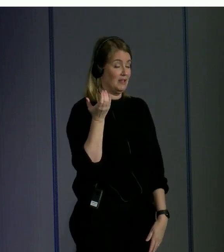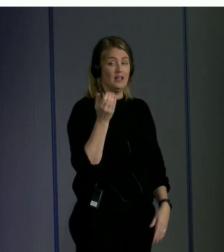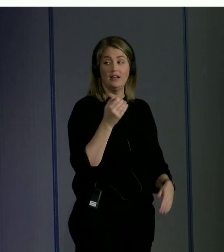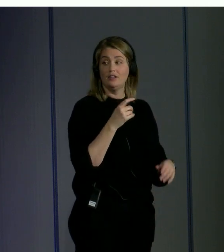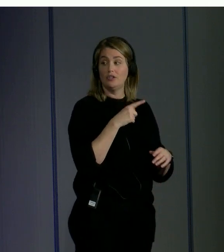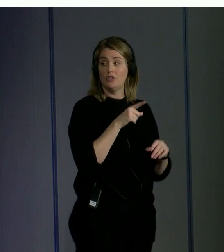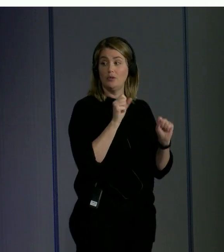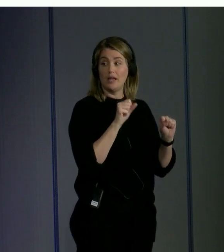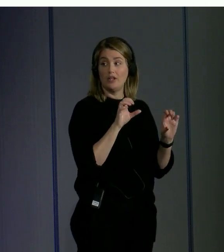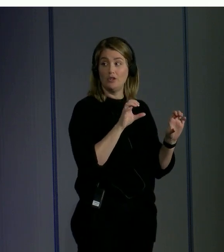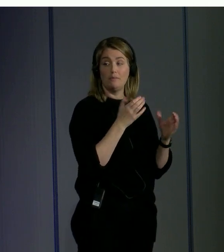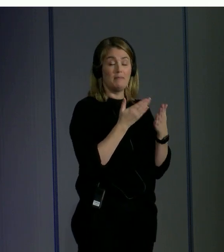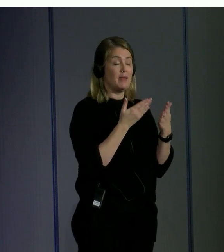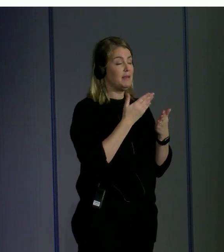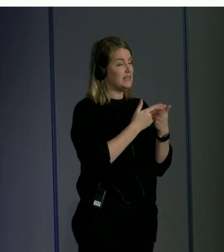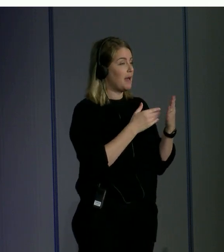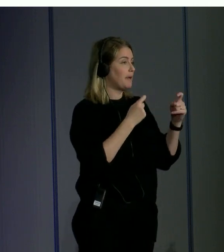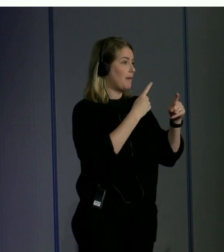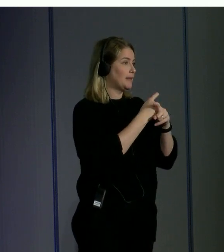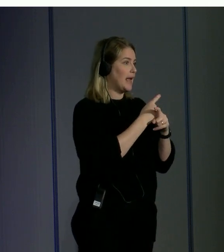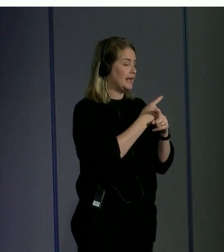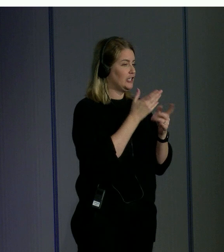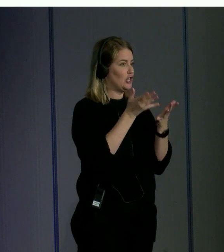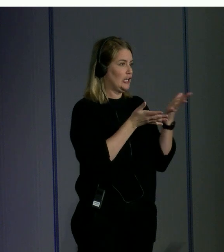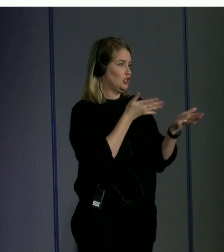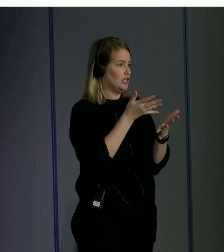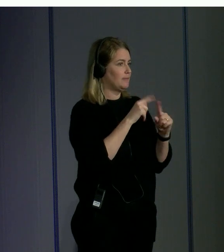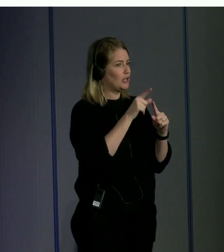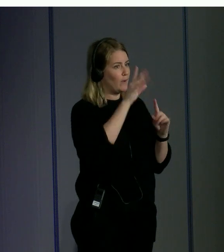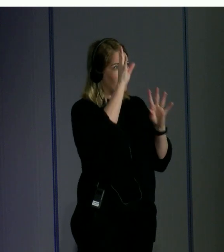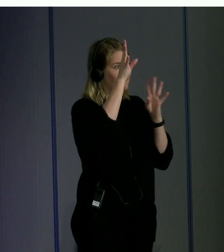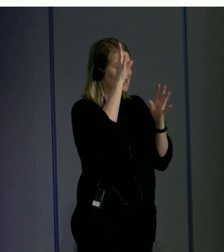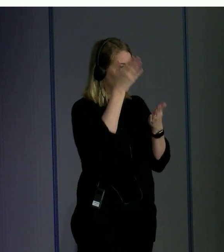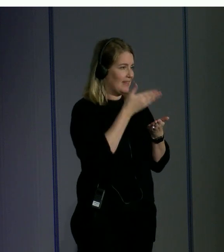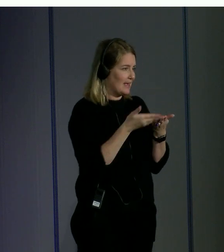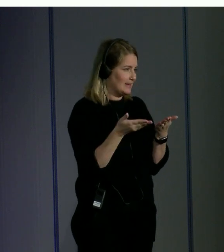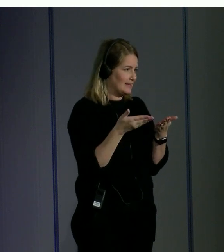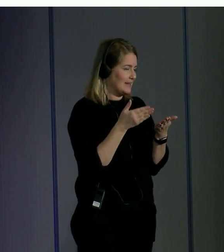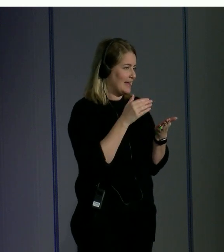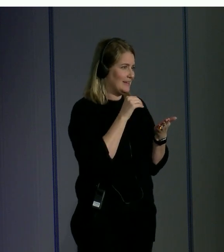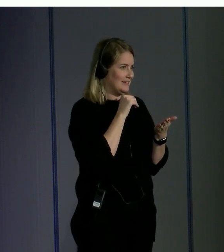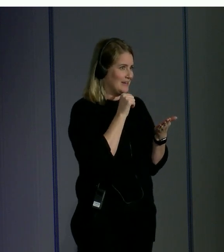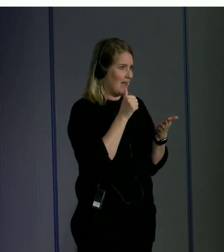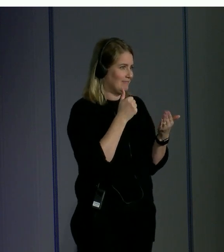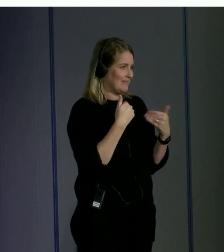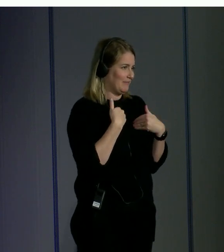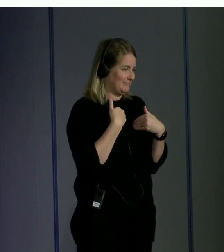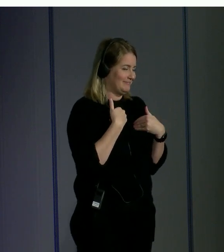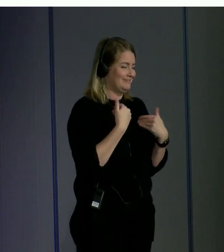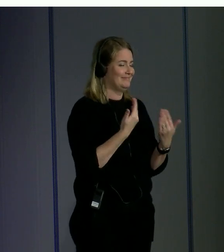And you can do maybe some complicated gestures, but you're inventing things that don't exist.